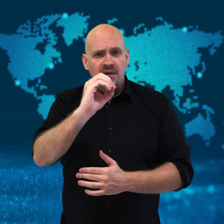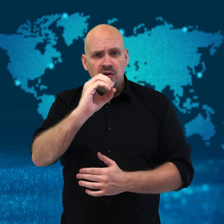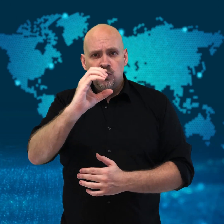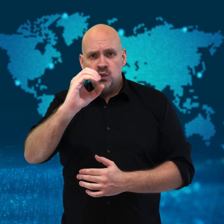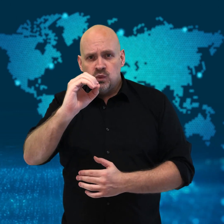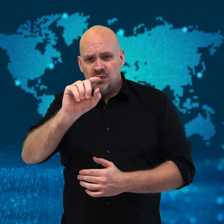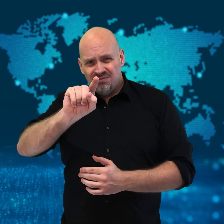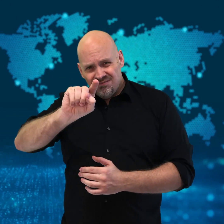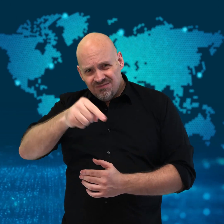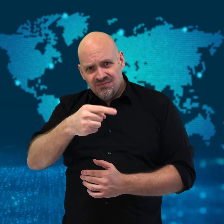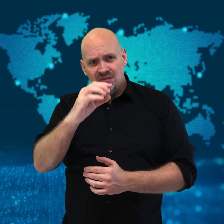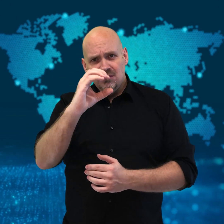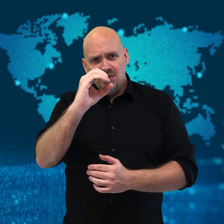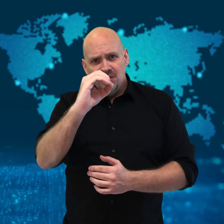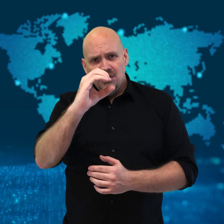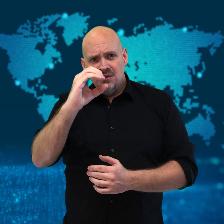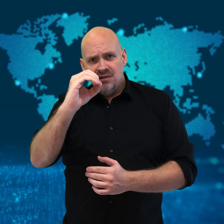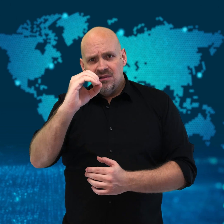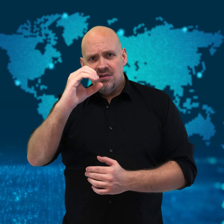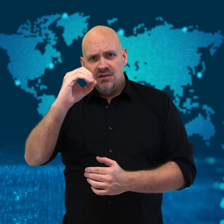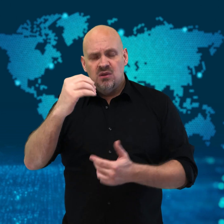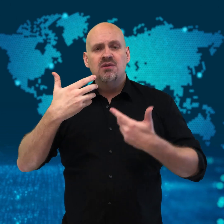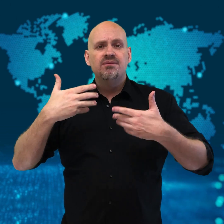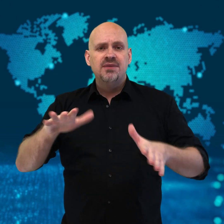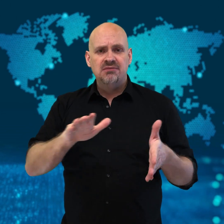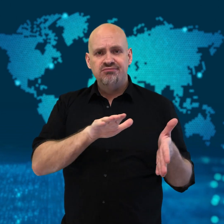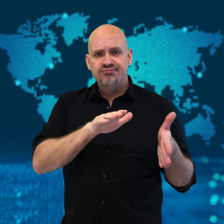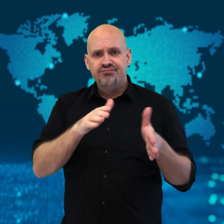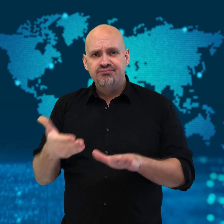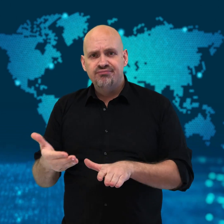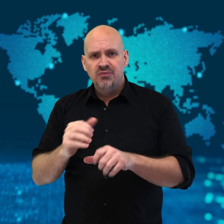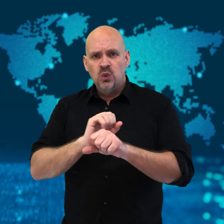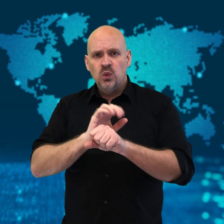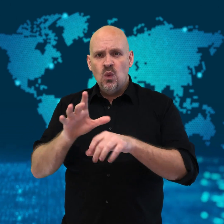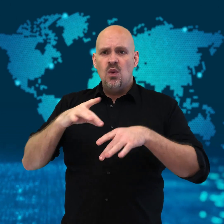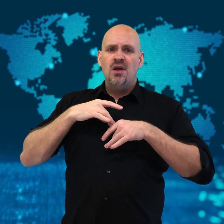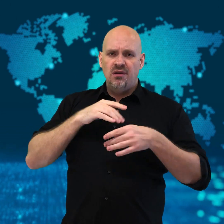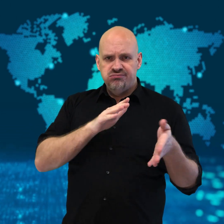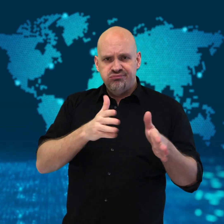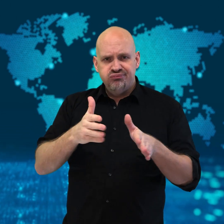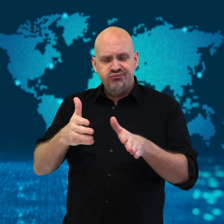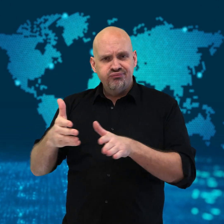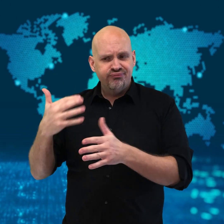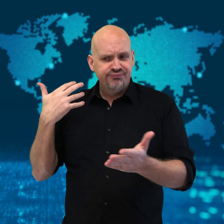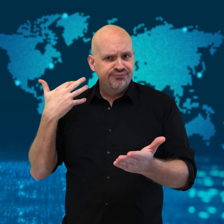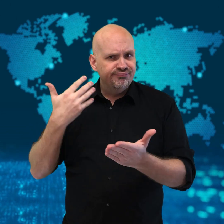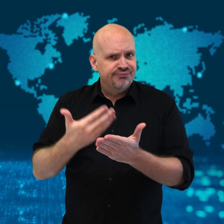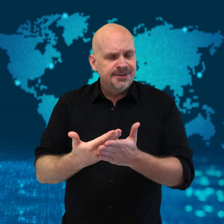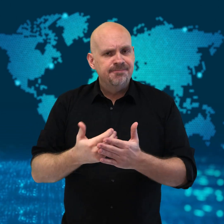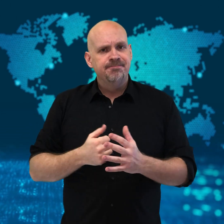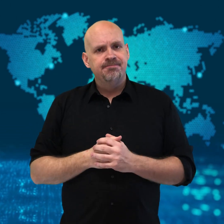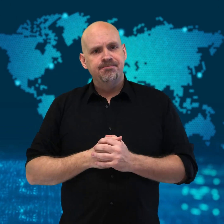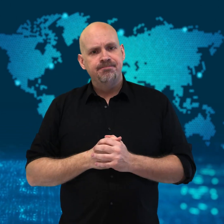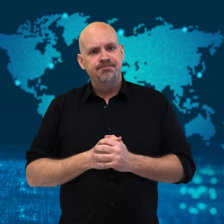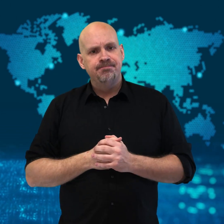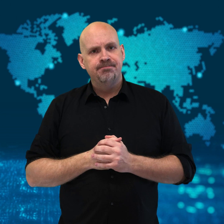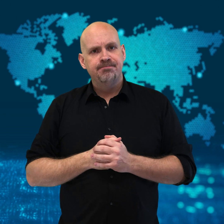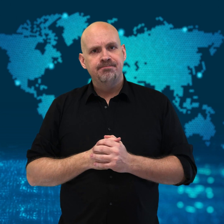Americans have died from COVID-19 since March 2020.